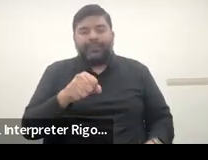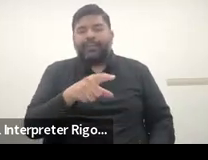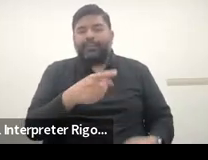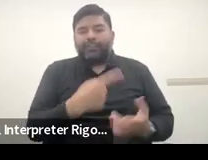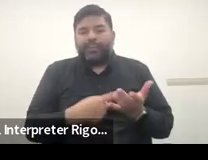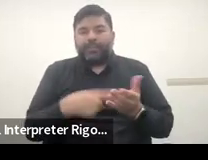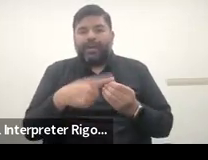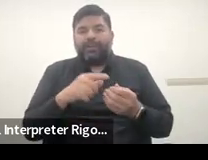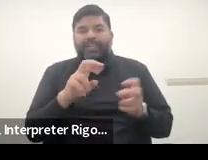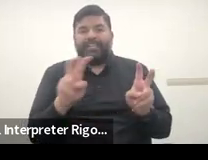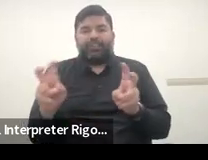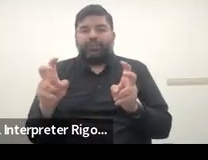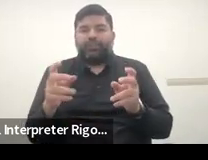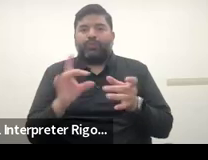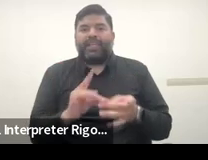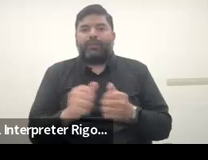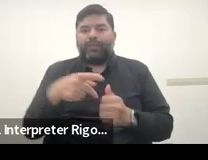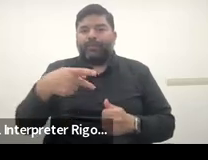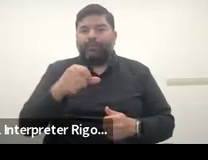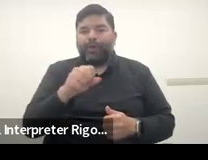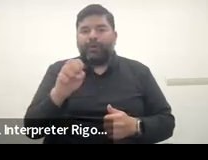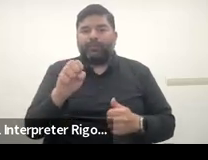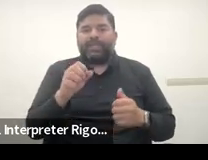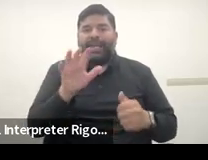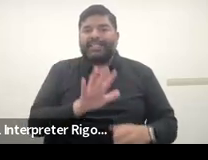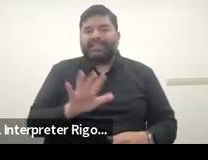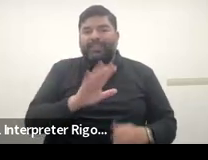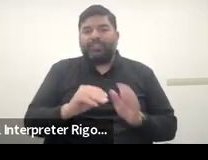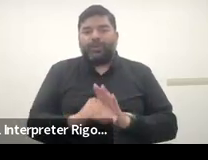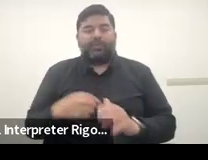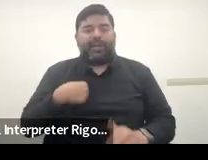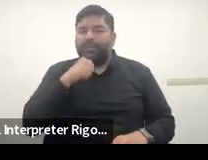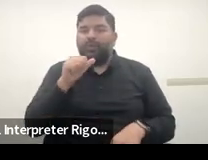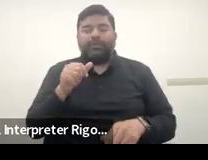that is in the pose estimation model, which I don't exclusively work on. I feel